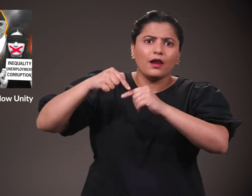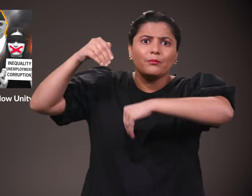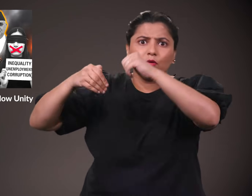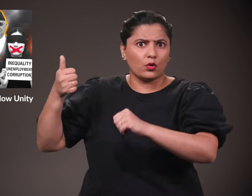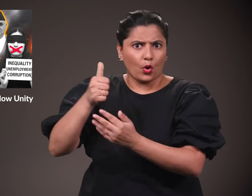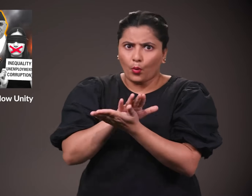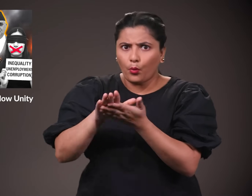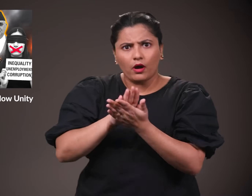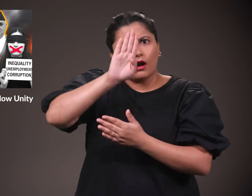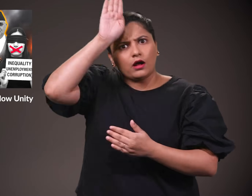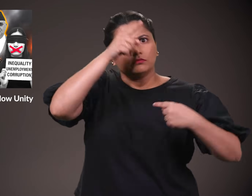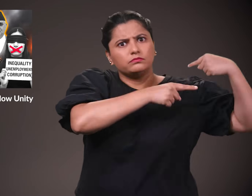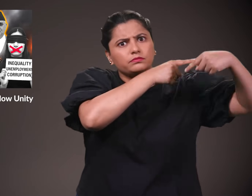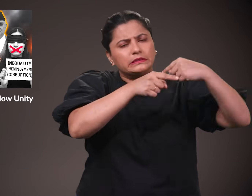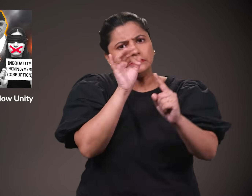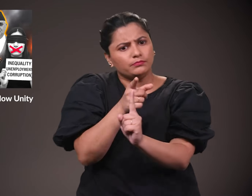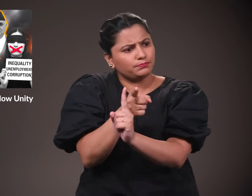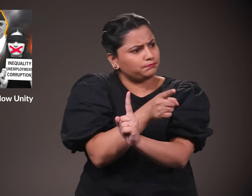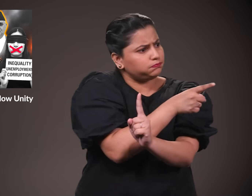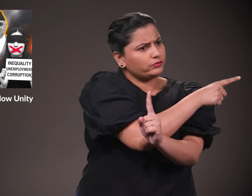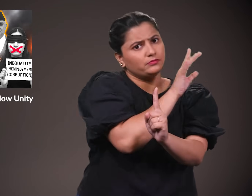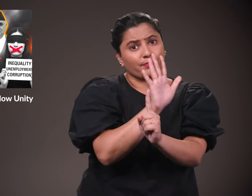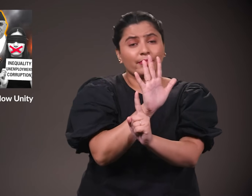All the power was not with a politician but with a king.